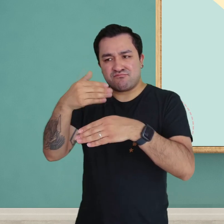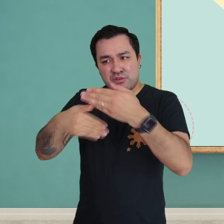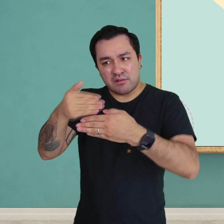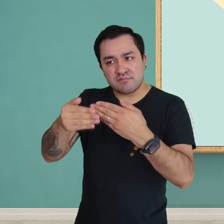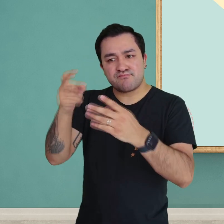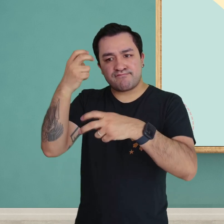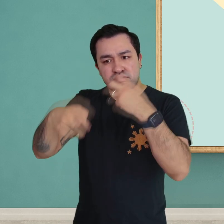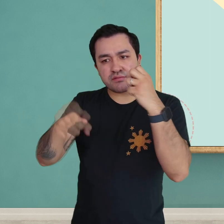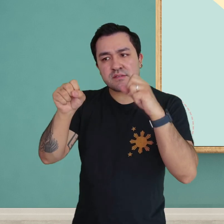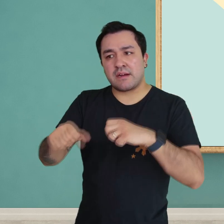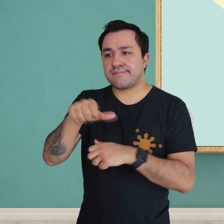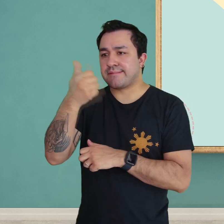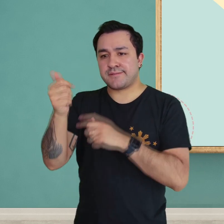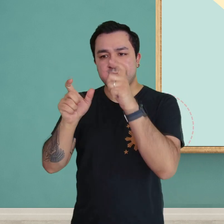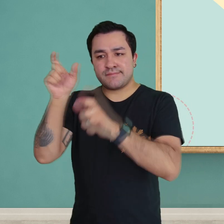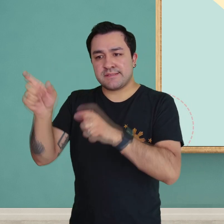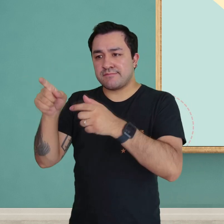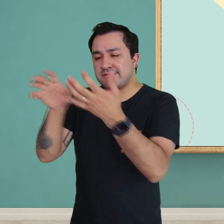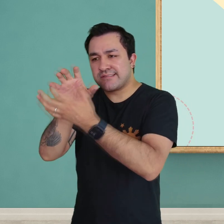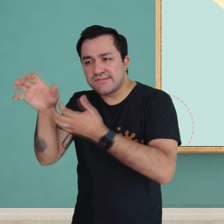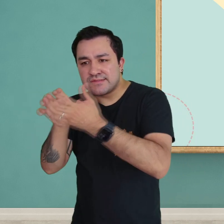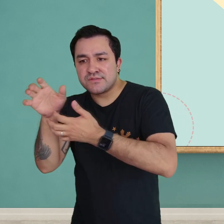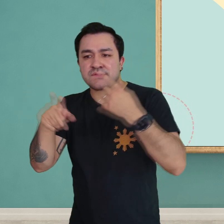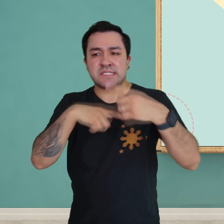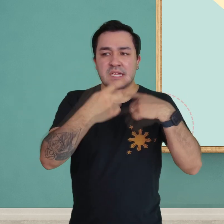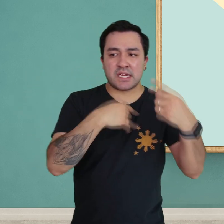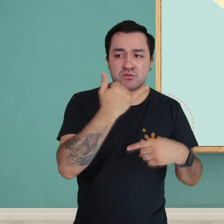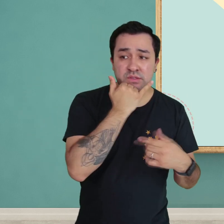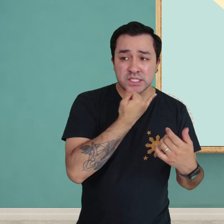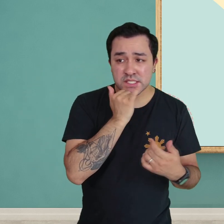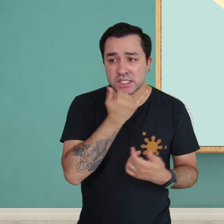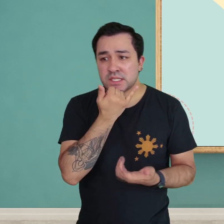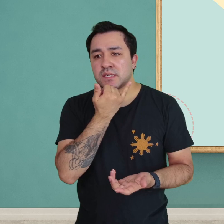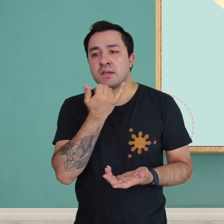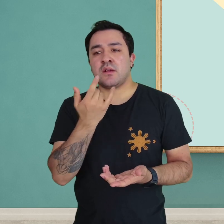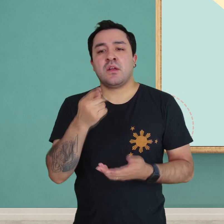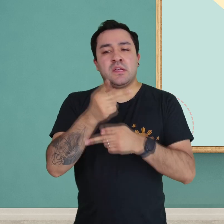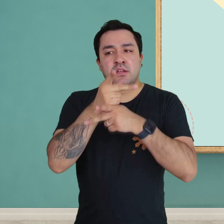or producing the sign incorrectly. Avoid drawing arrows in parameter rows you think